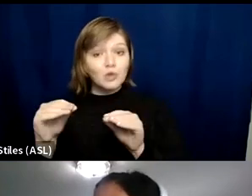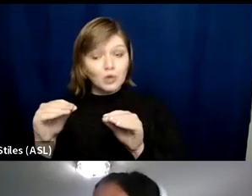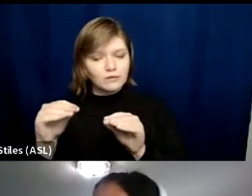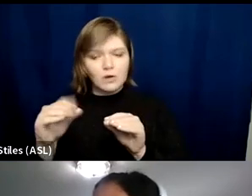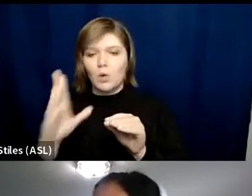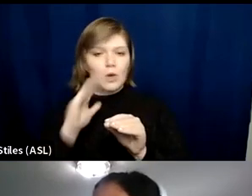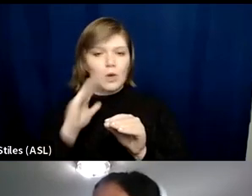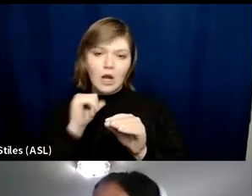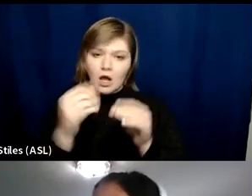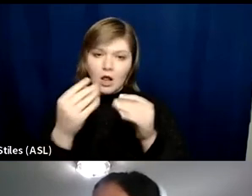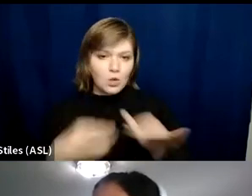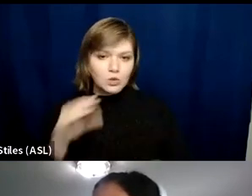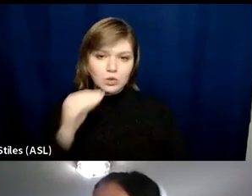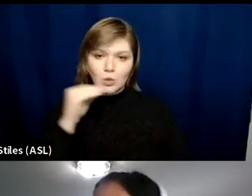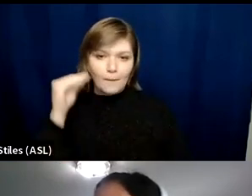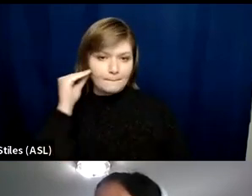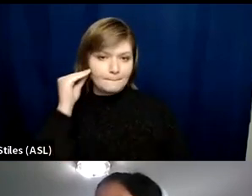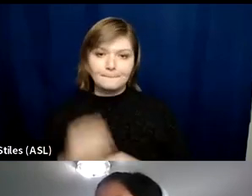Strategies to get the landlord to stop charging three times the rent.